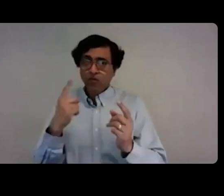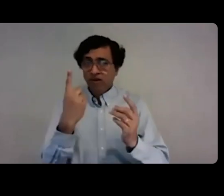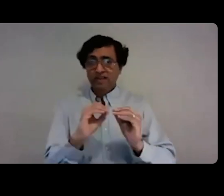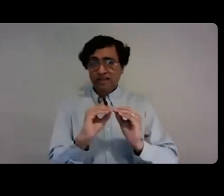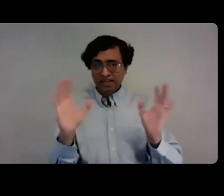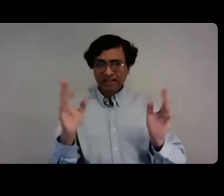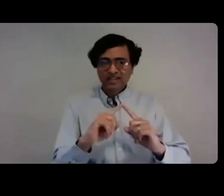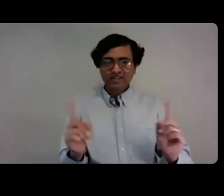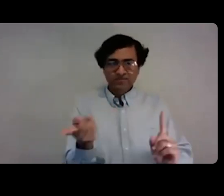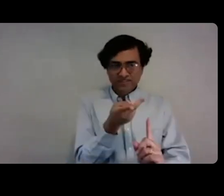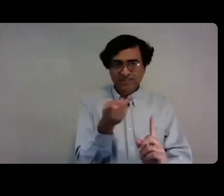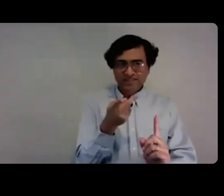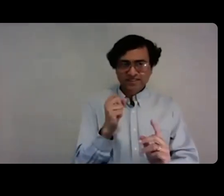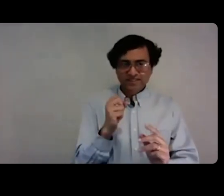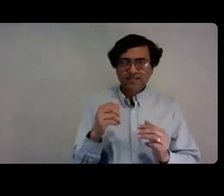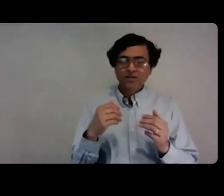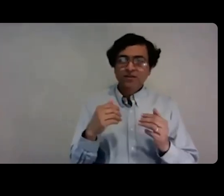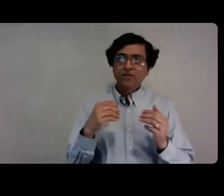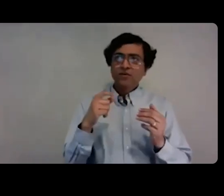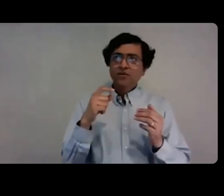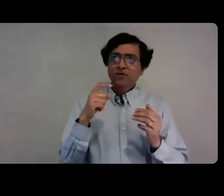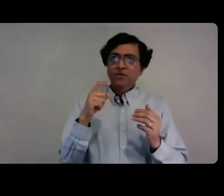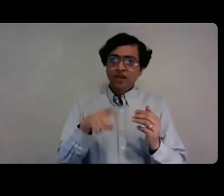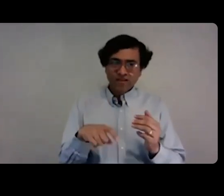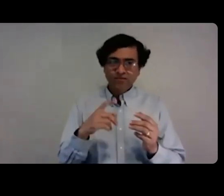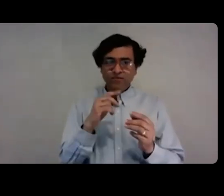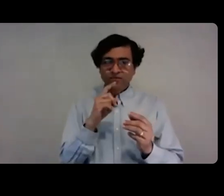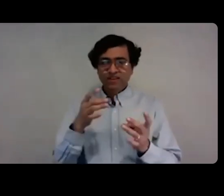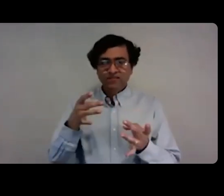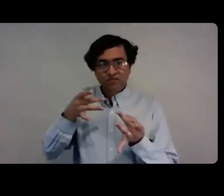So there are pros and cons to both sides, but I want you to understand that they are